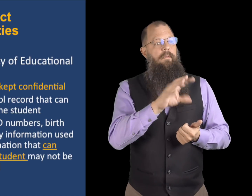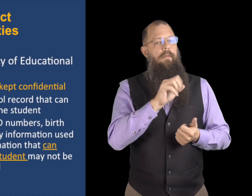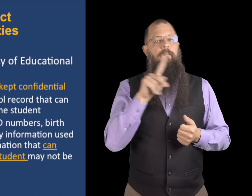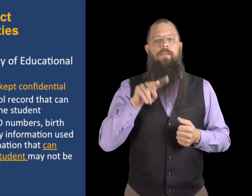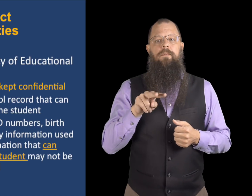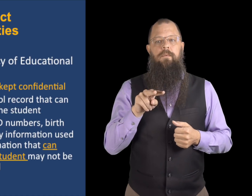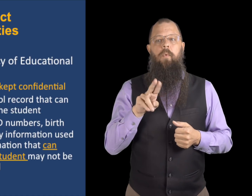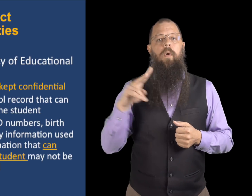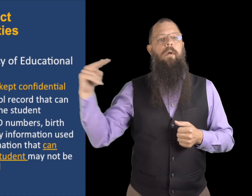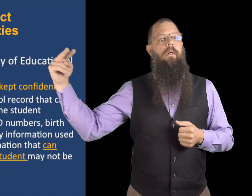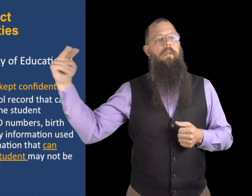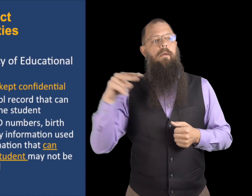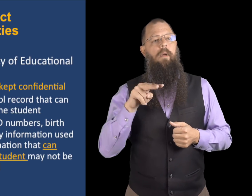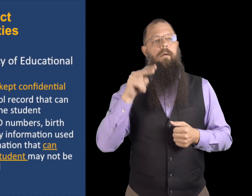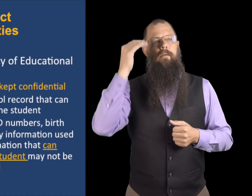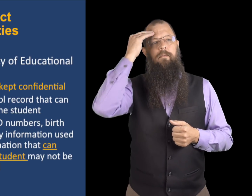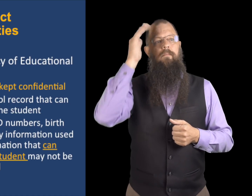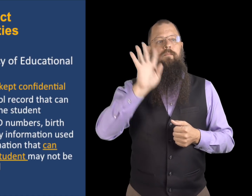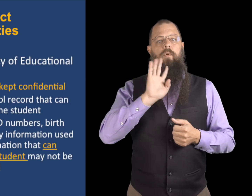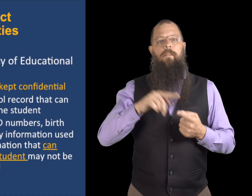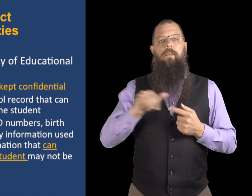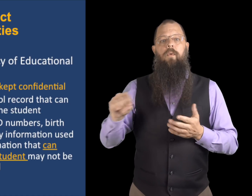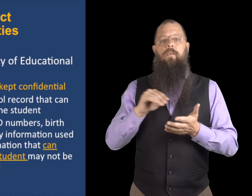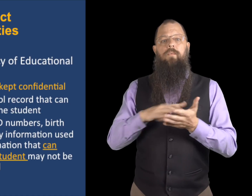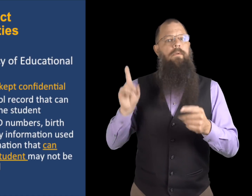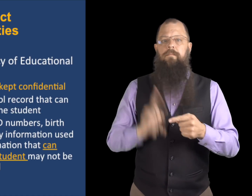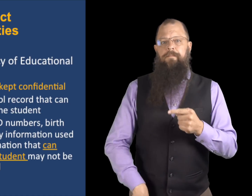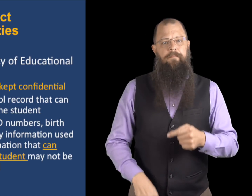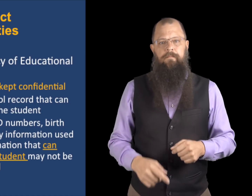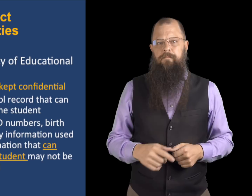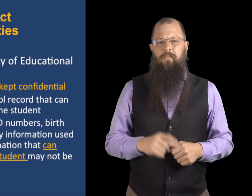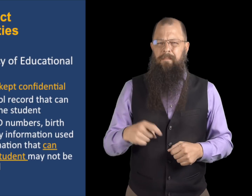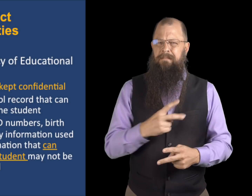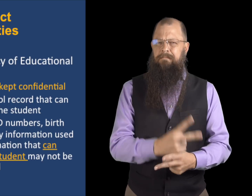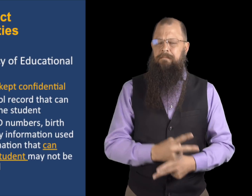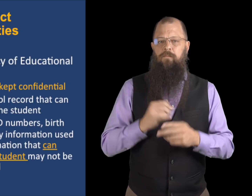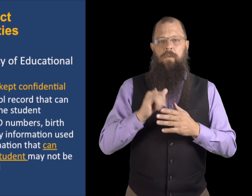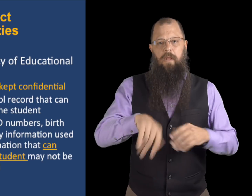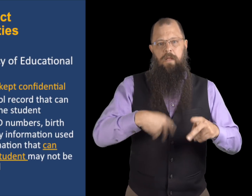information using combination that can identify a student may not be discussed.